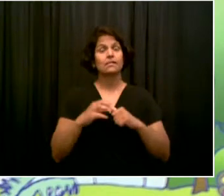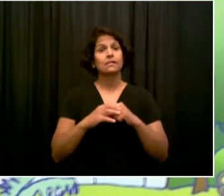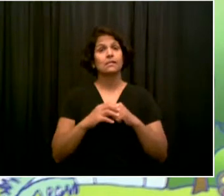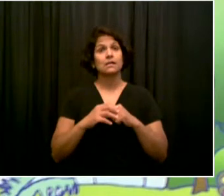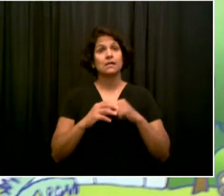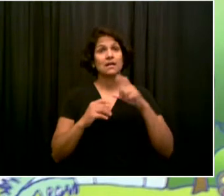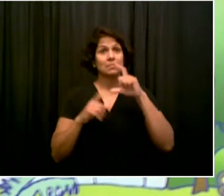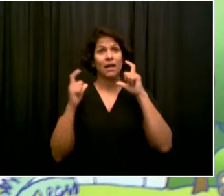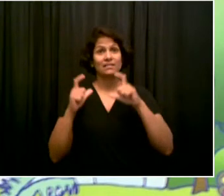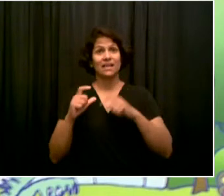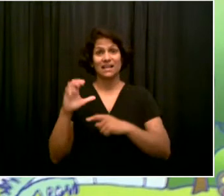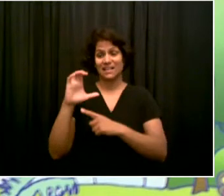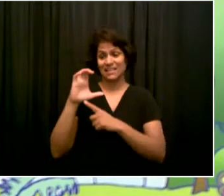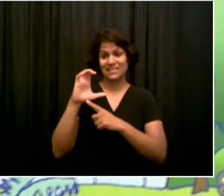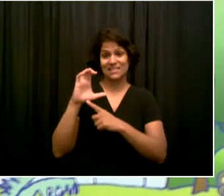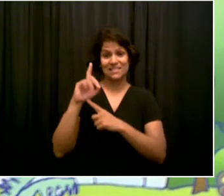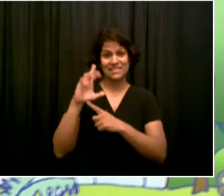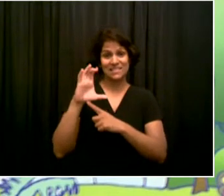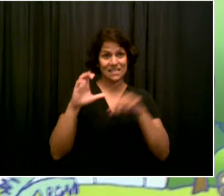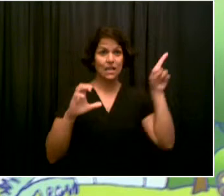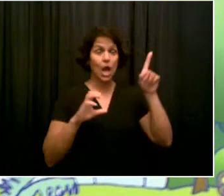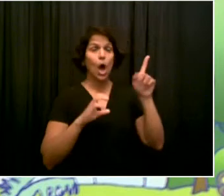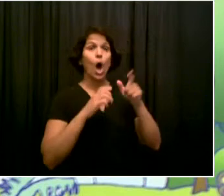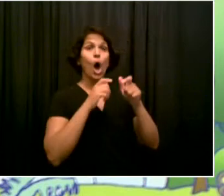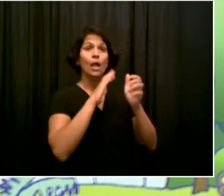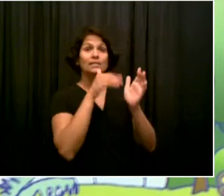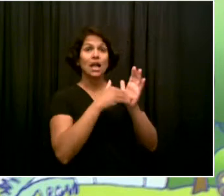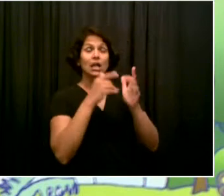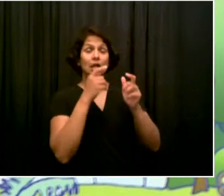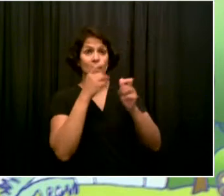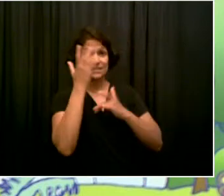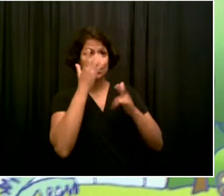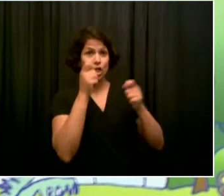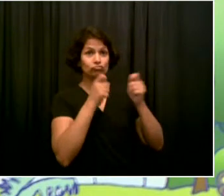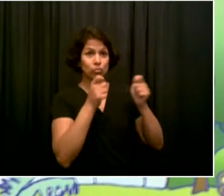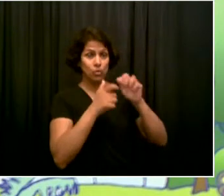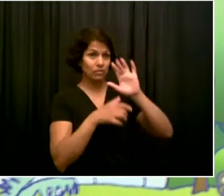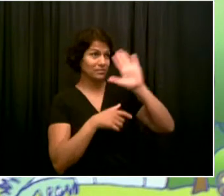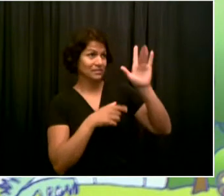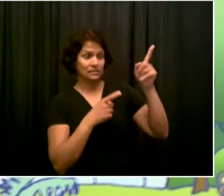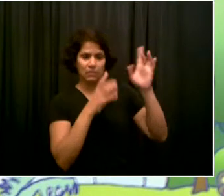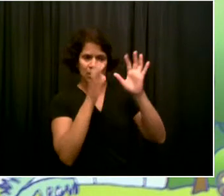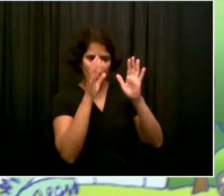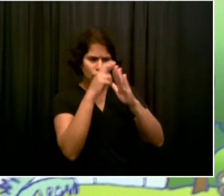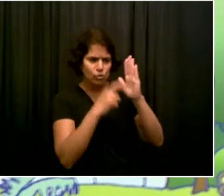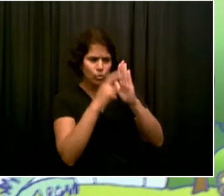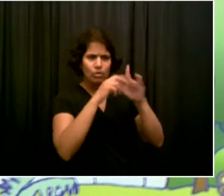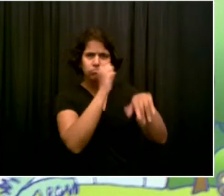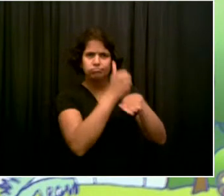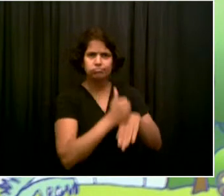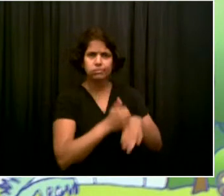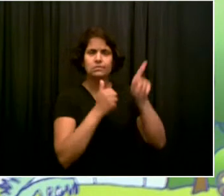BACK TO MASKS CDC GUIDELINES FOR VACCINATED